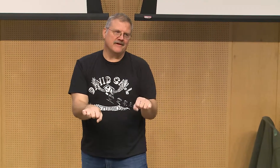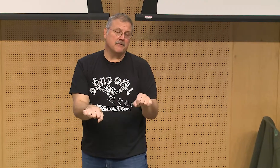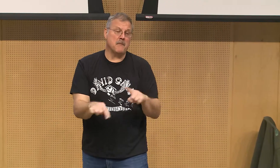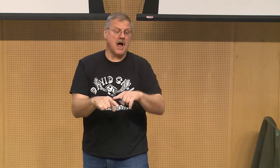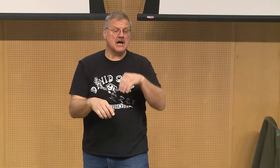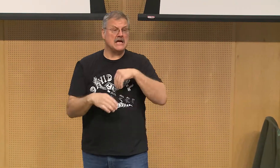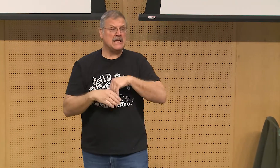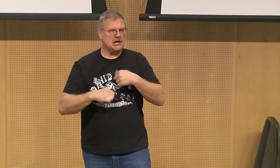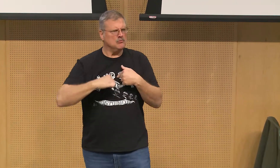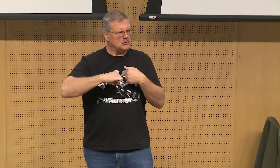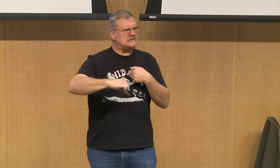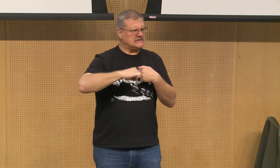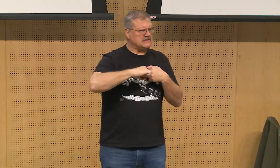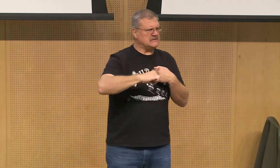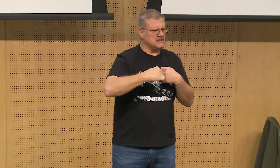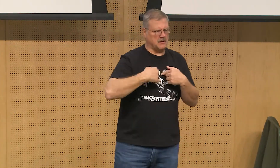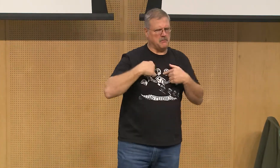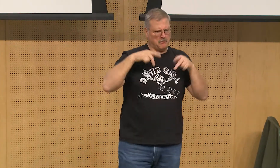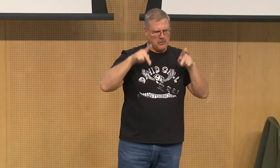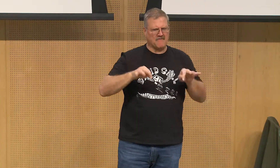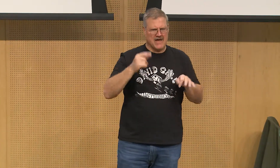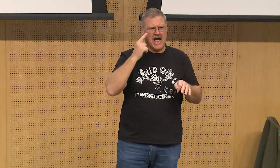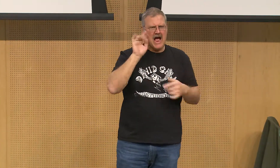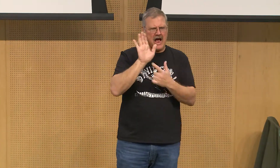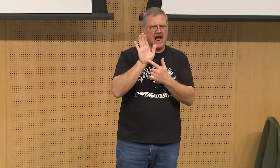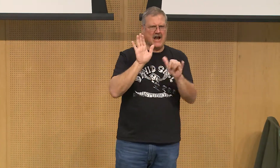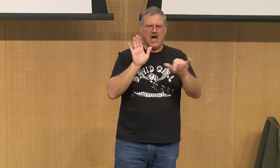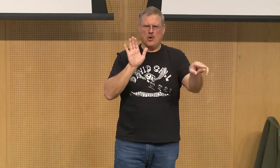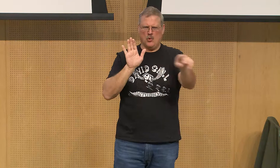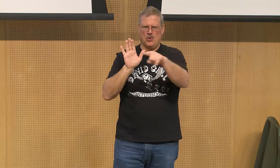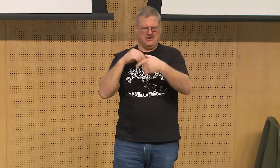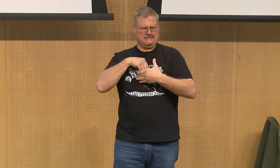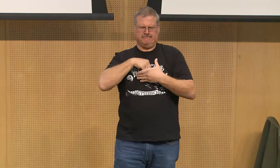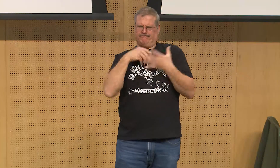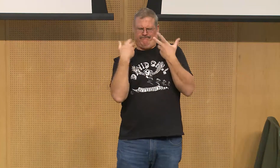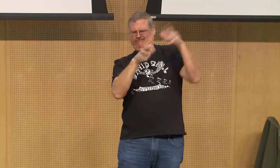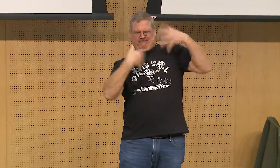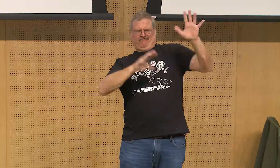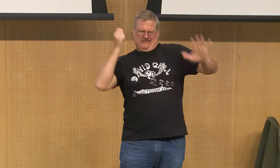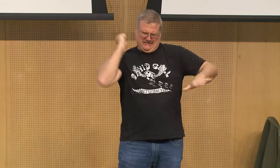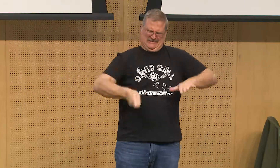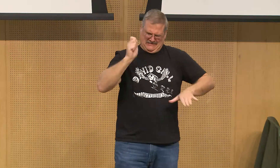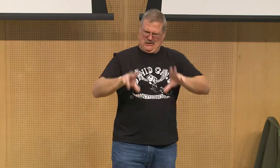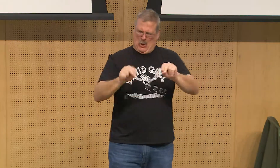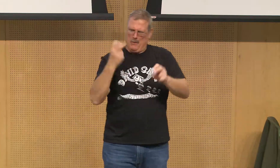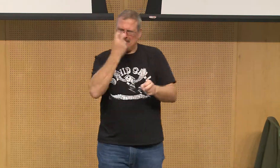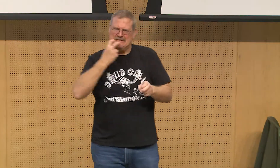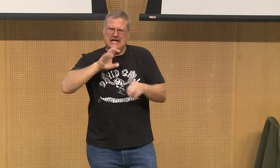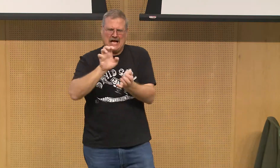but inside, I had that resistance. I did not want to be forced to speak,